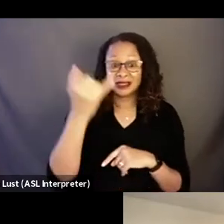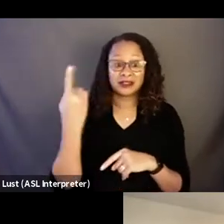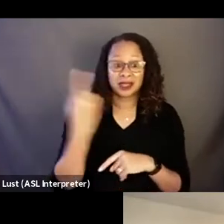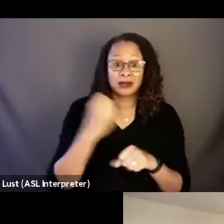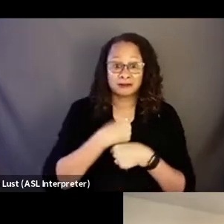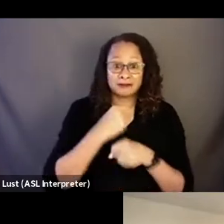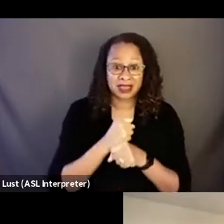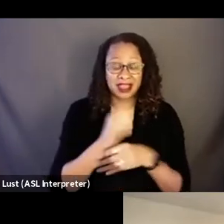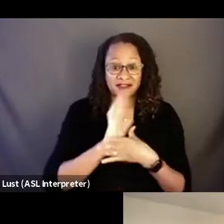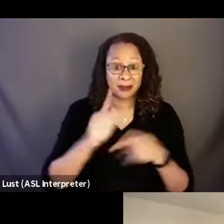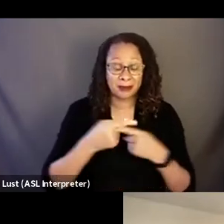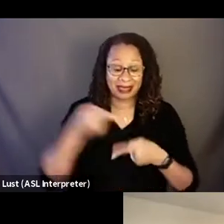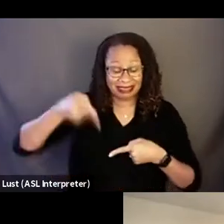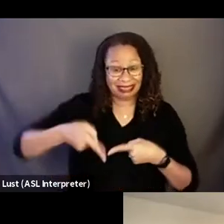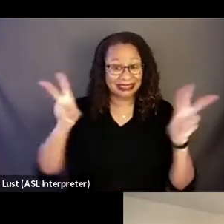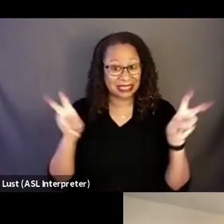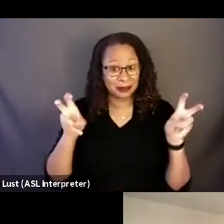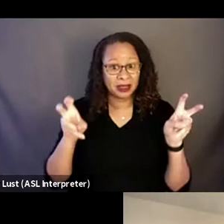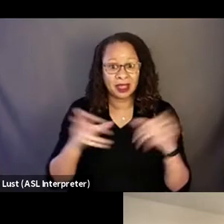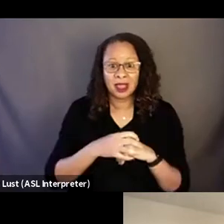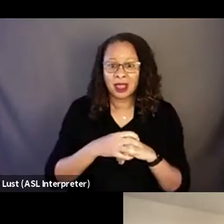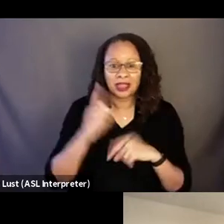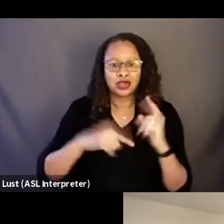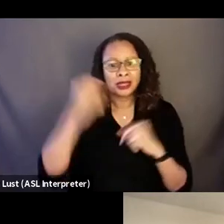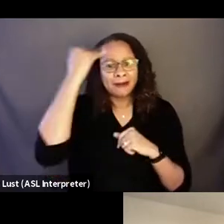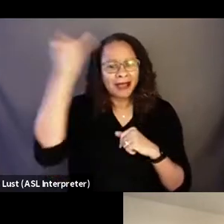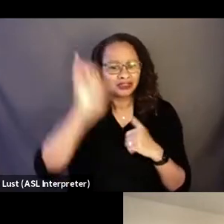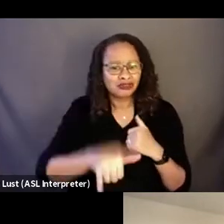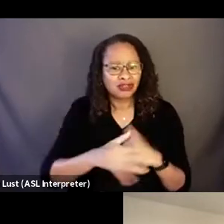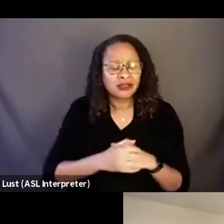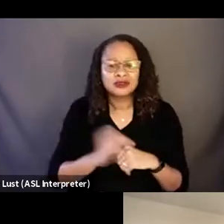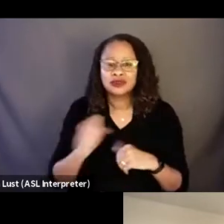was just so unimaginable and so attractive that